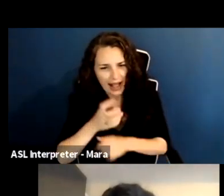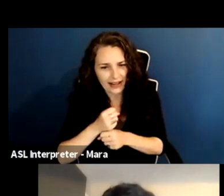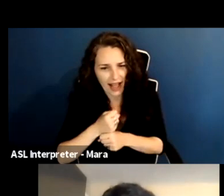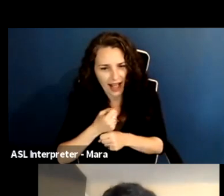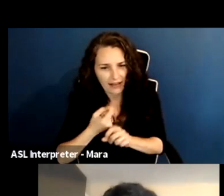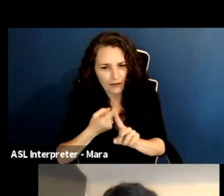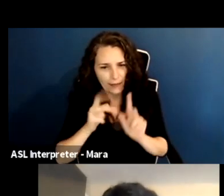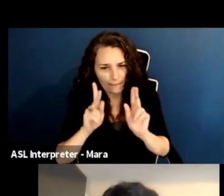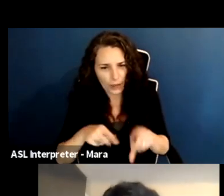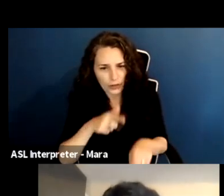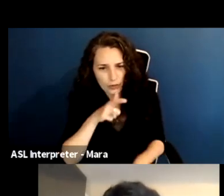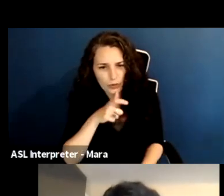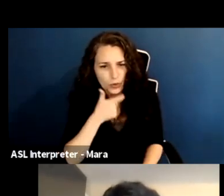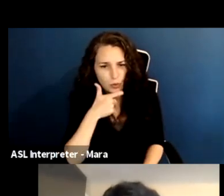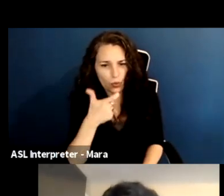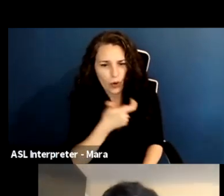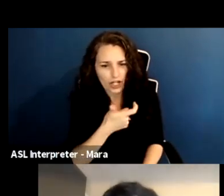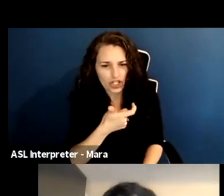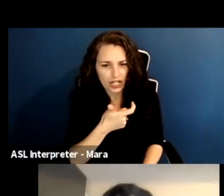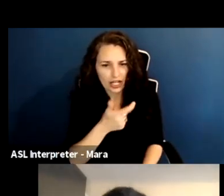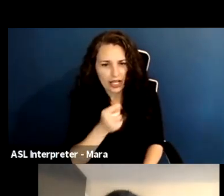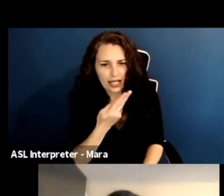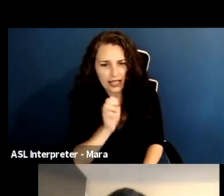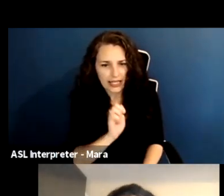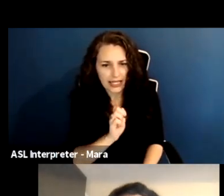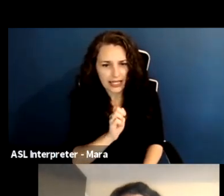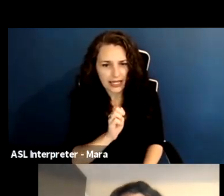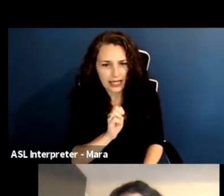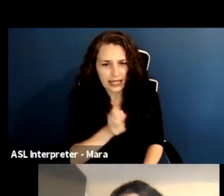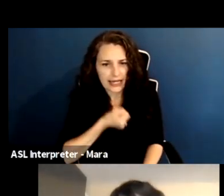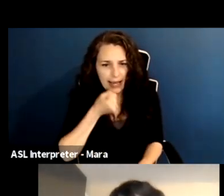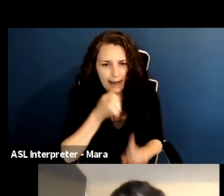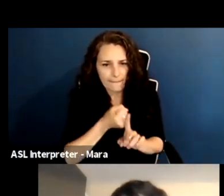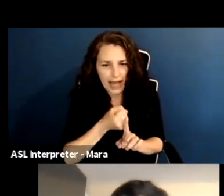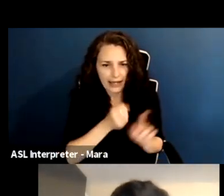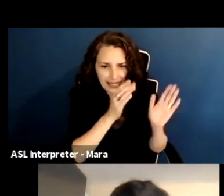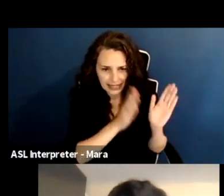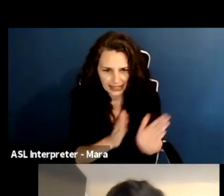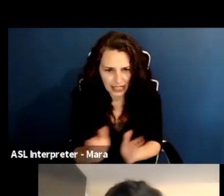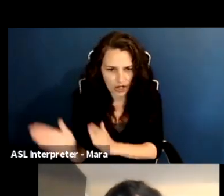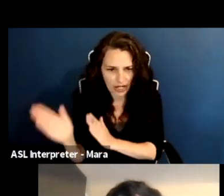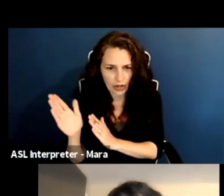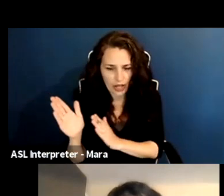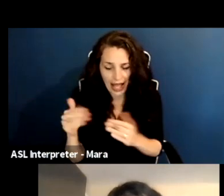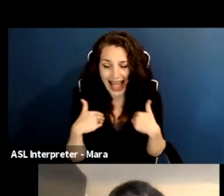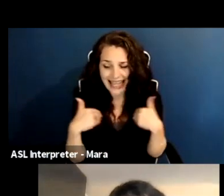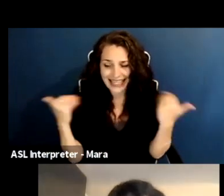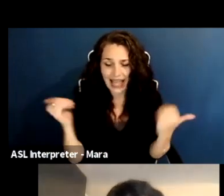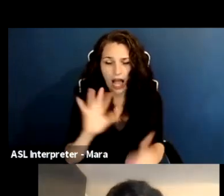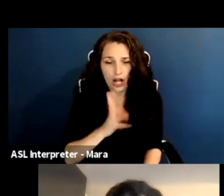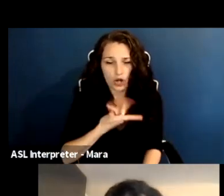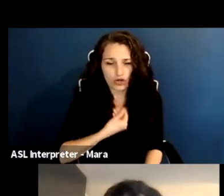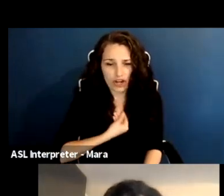the Impact series, they saw the whole series and it was at a young trans person. And I tell media this all the time